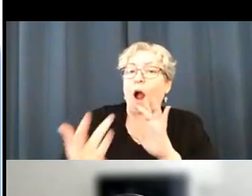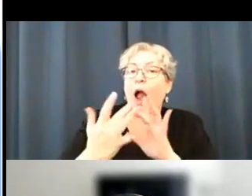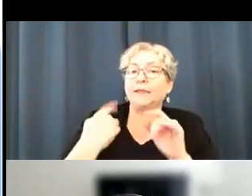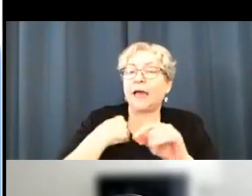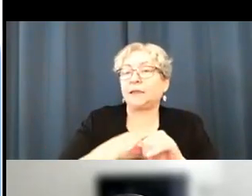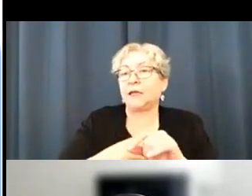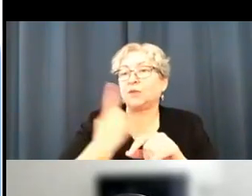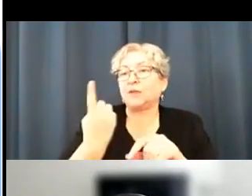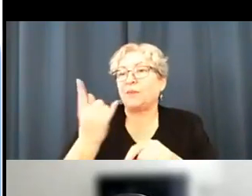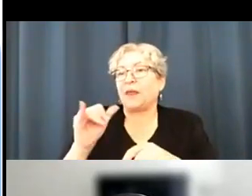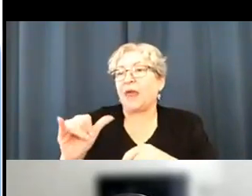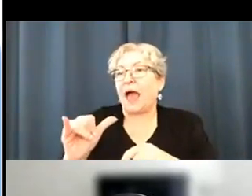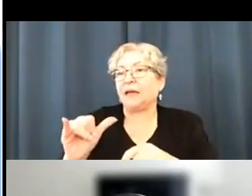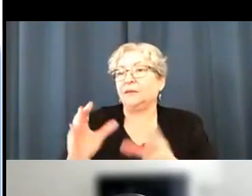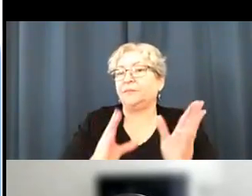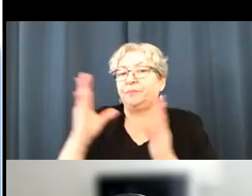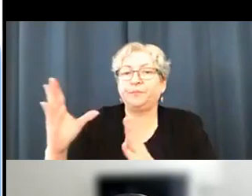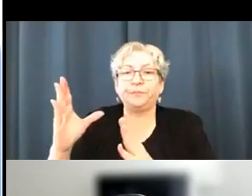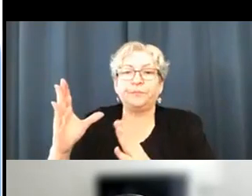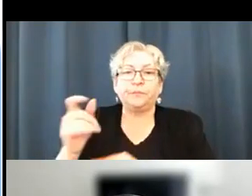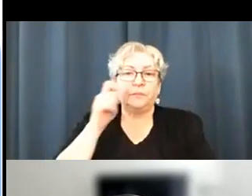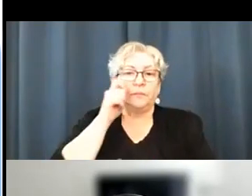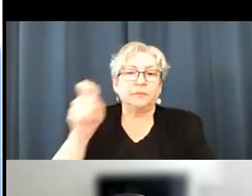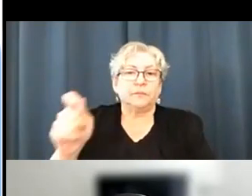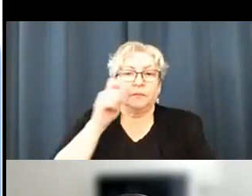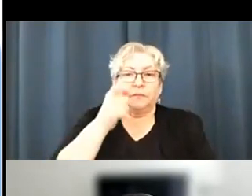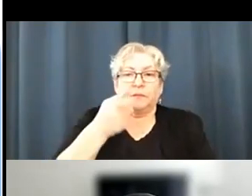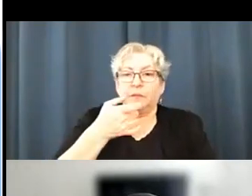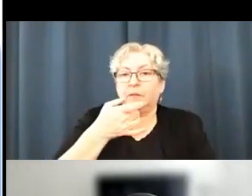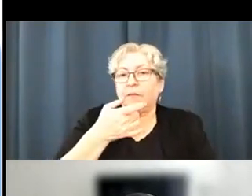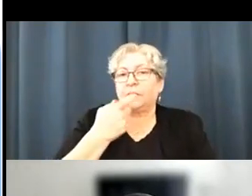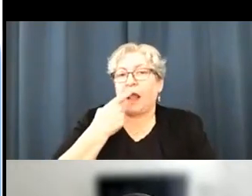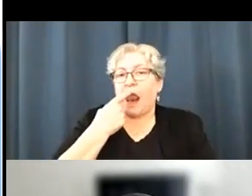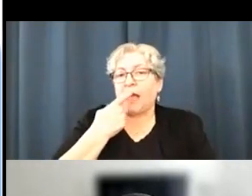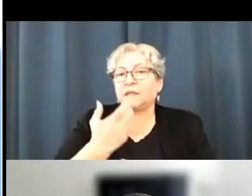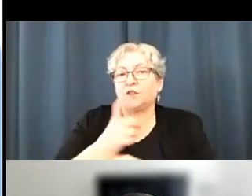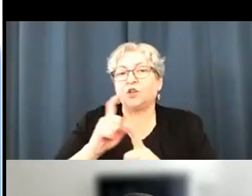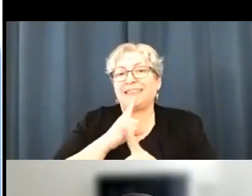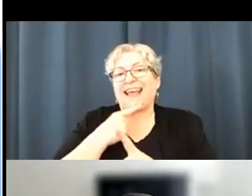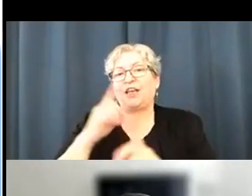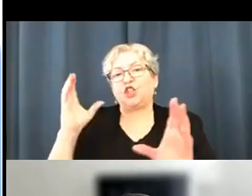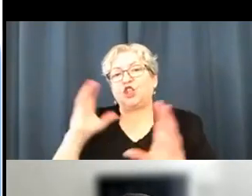And again, one of those magnifying glasses, which should probably be searched. So, with a menu like this,